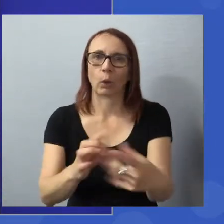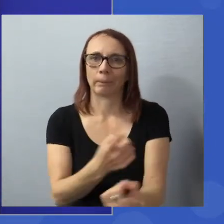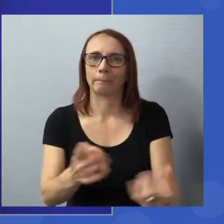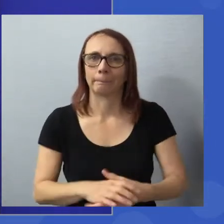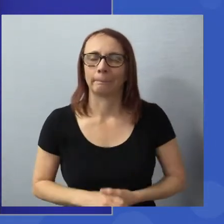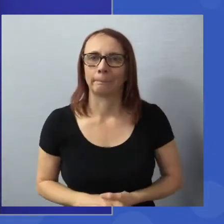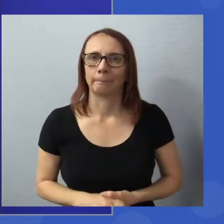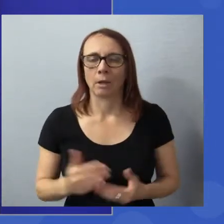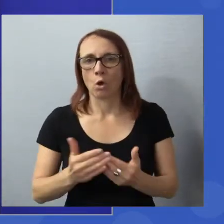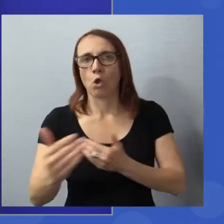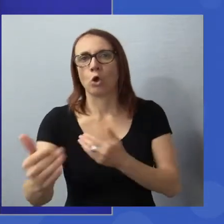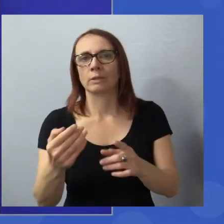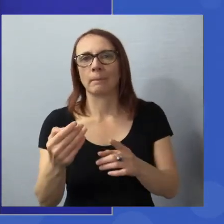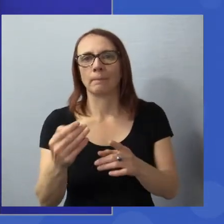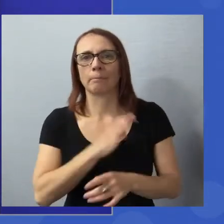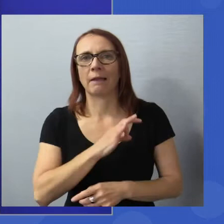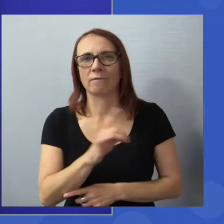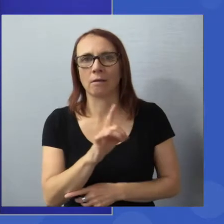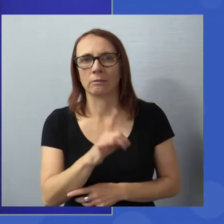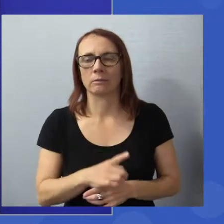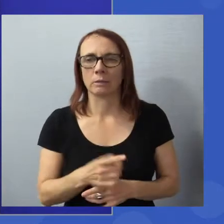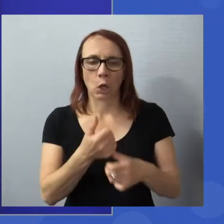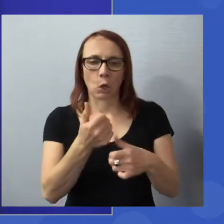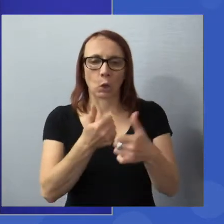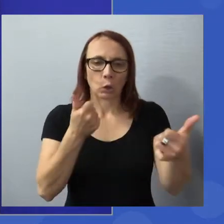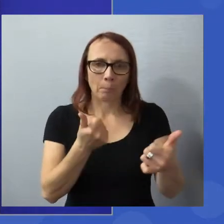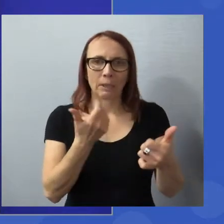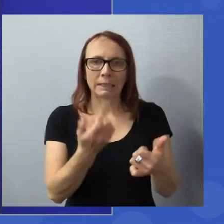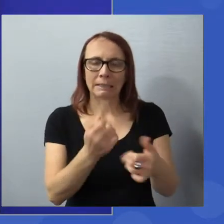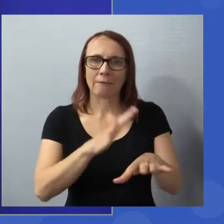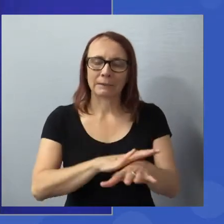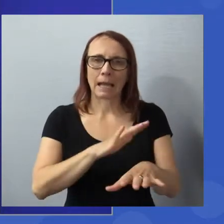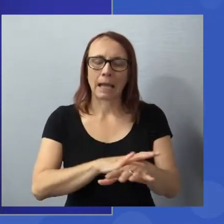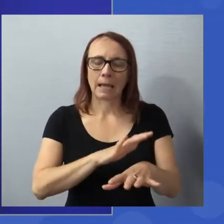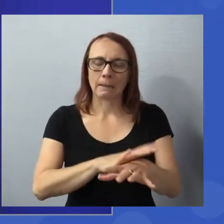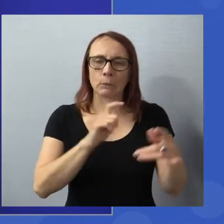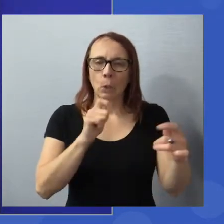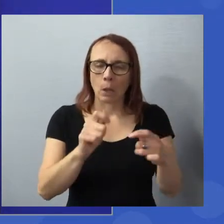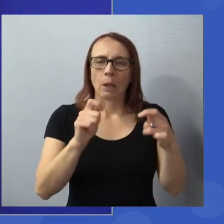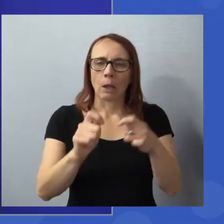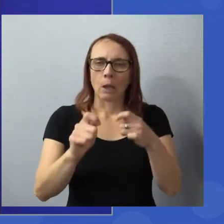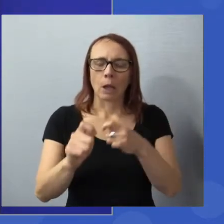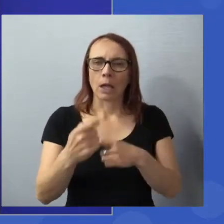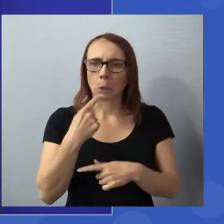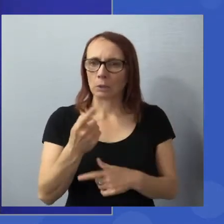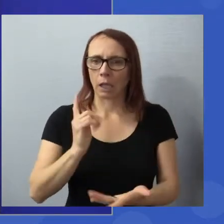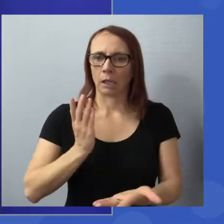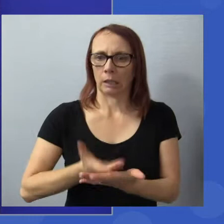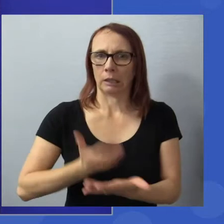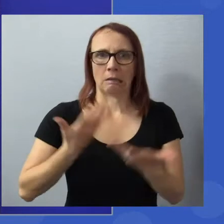would be companies that haven't aimed to adapt and change no company likes to have something throwing on them they need time to adapt